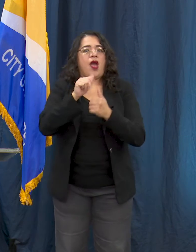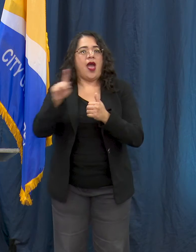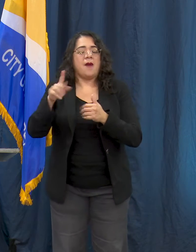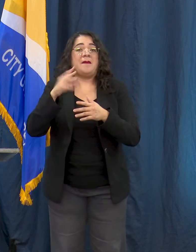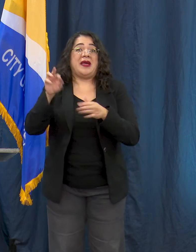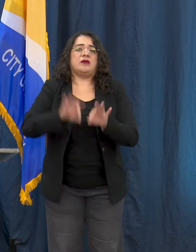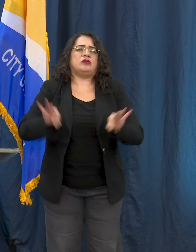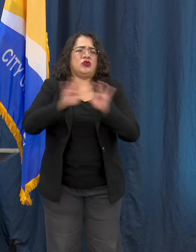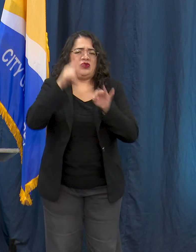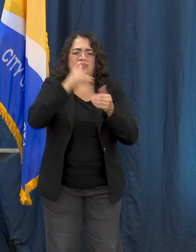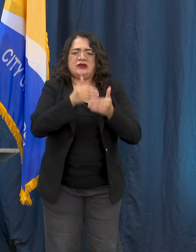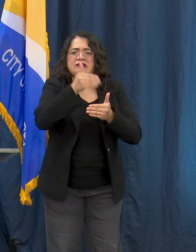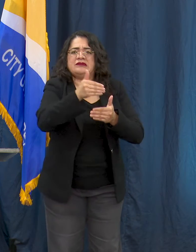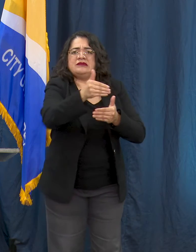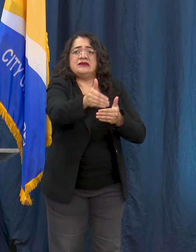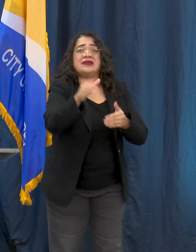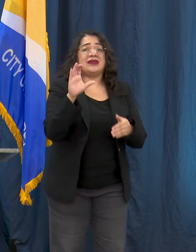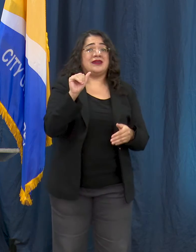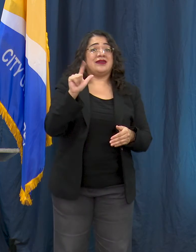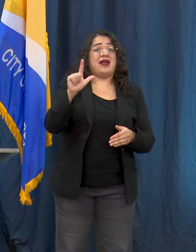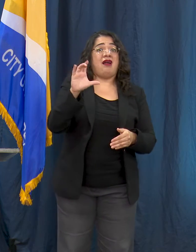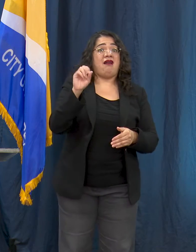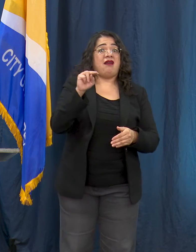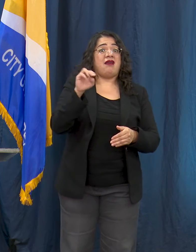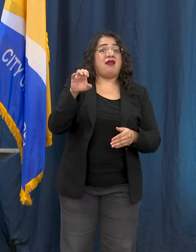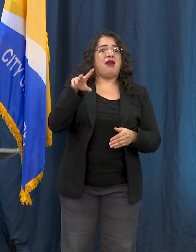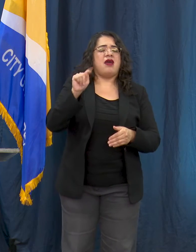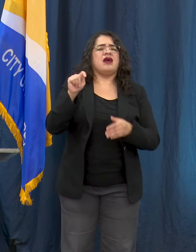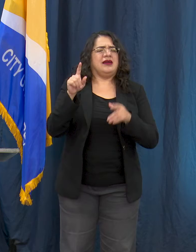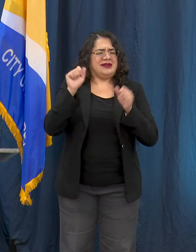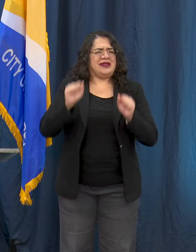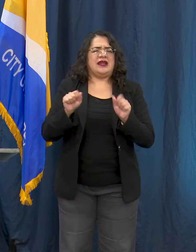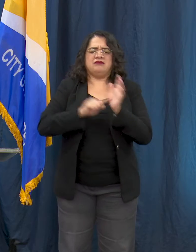CalConnect allows us to conduct case investigations and contact tracing